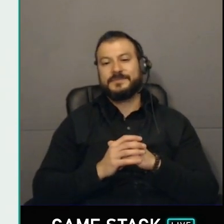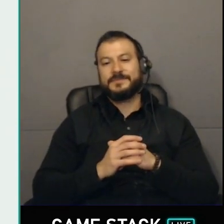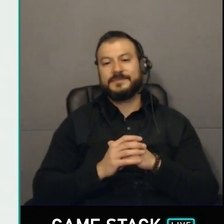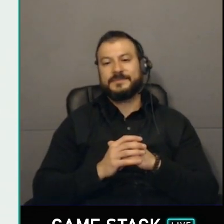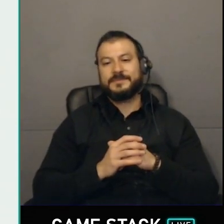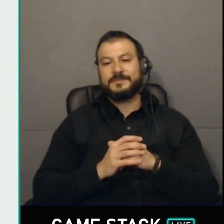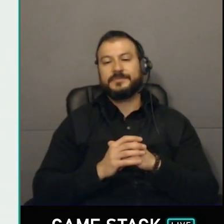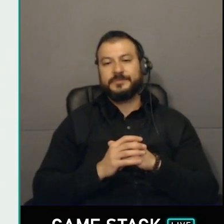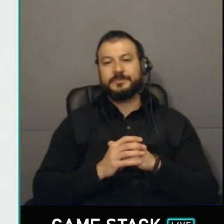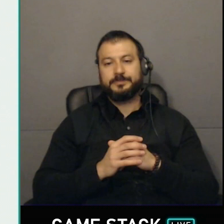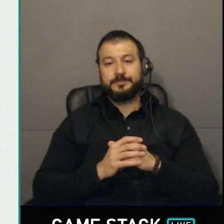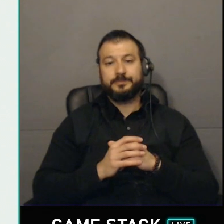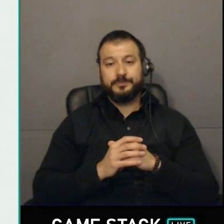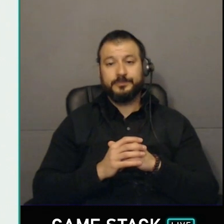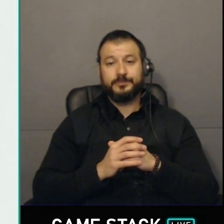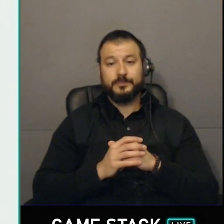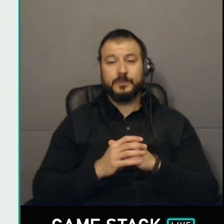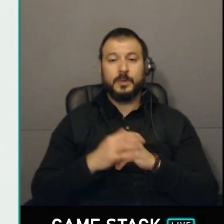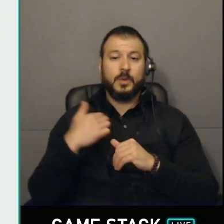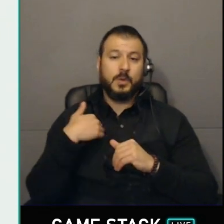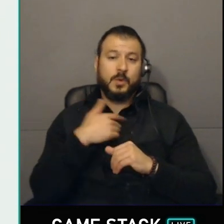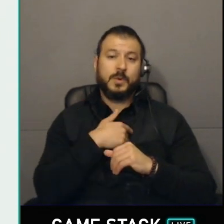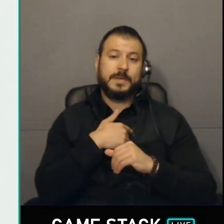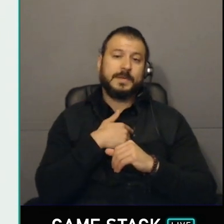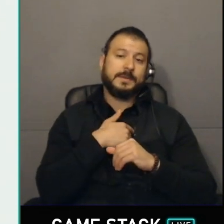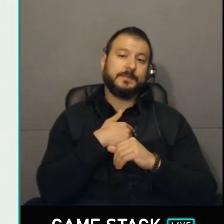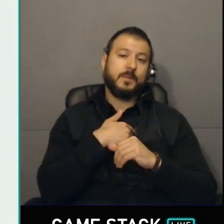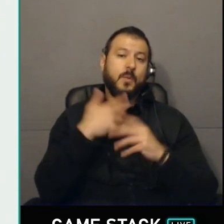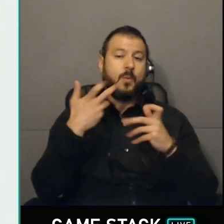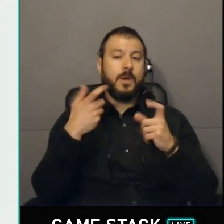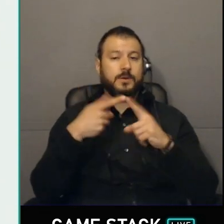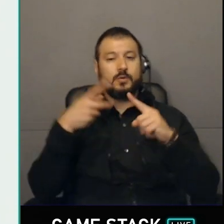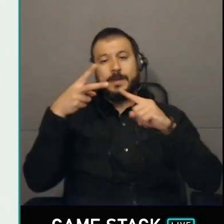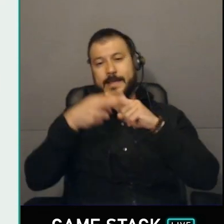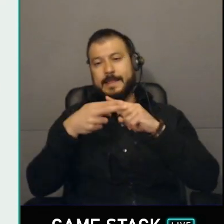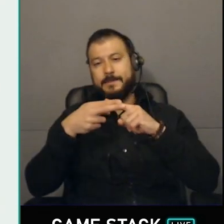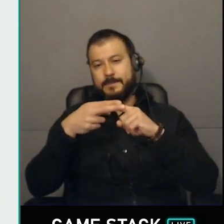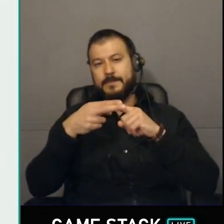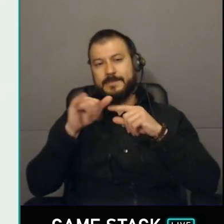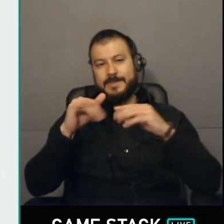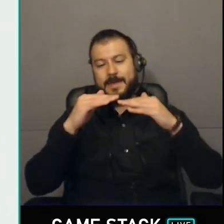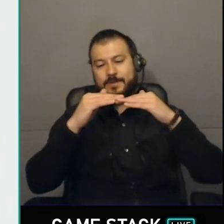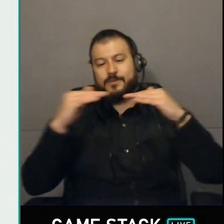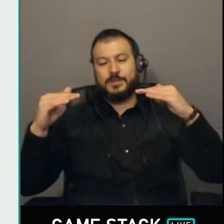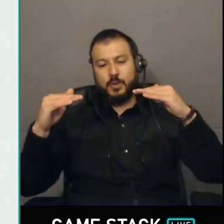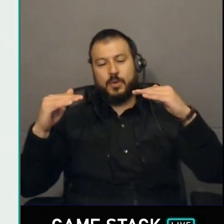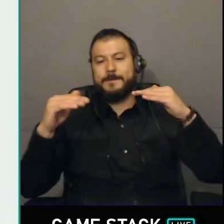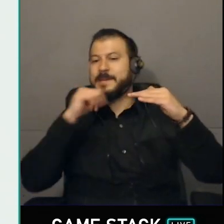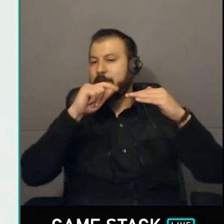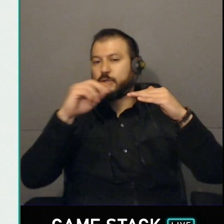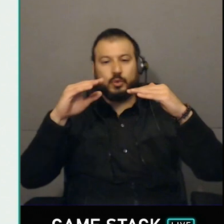We want to clip threshold but we don't want to put it too low, otherwise there's no point, and the